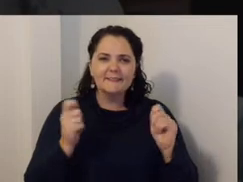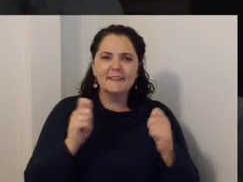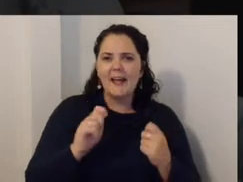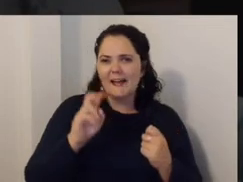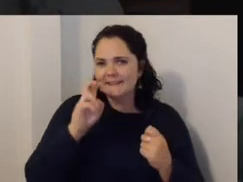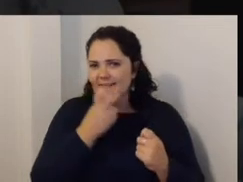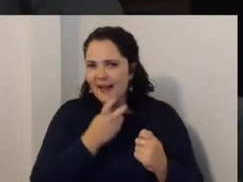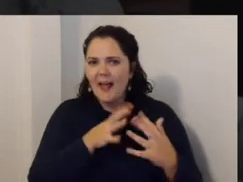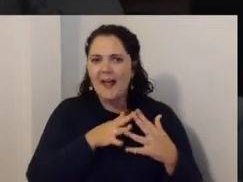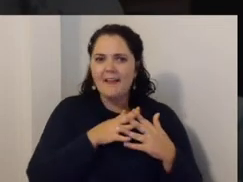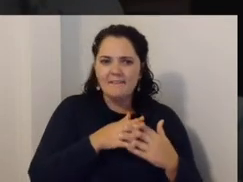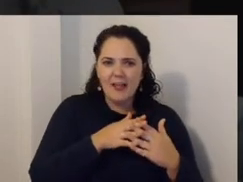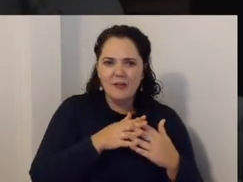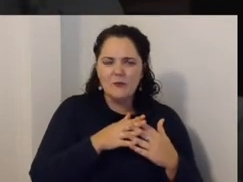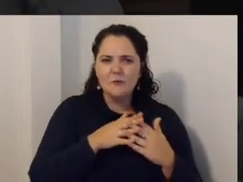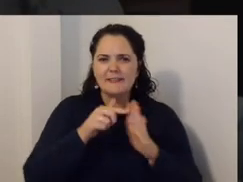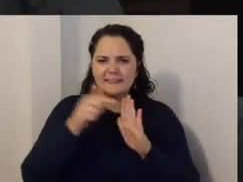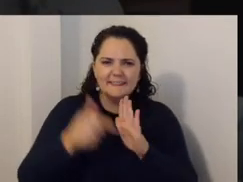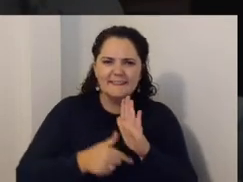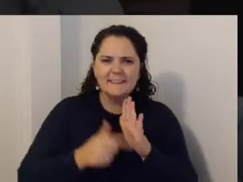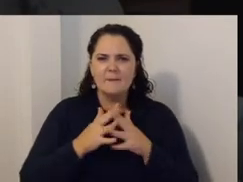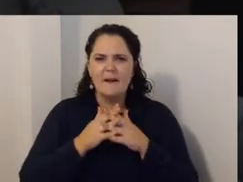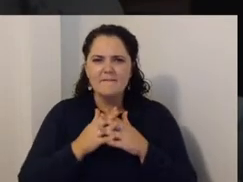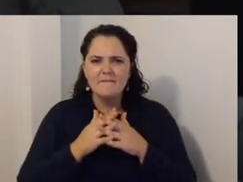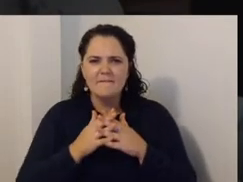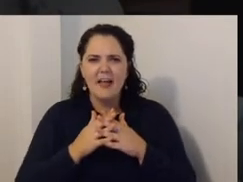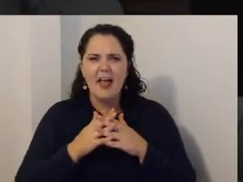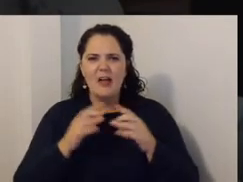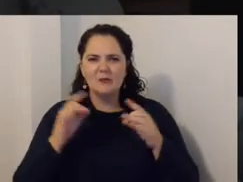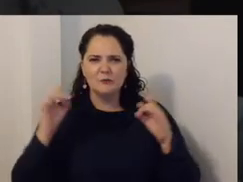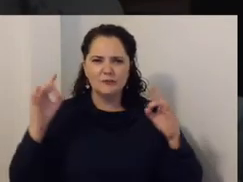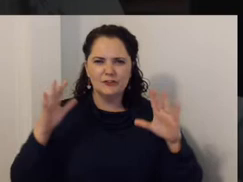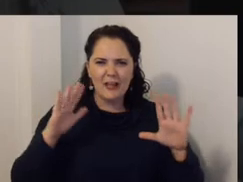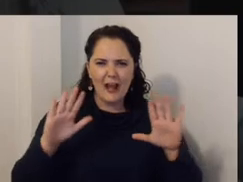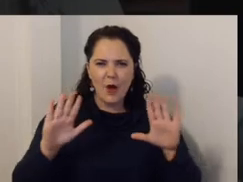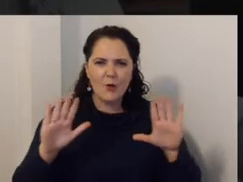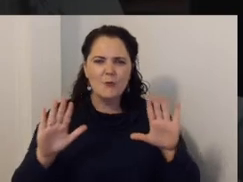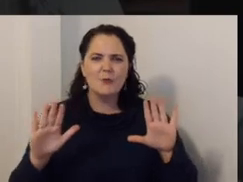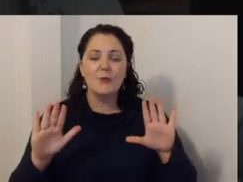core shadows and cast shadows and that modeling of form with light and dark also has an Italian word